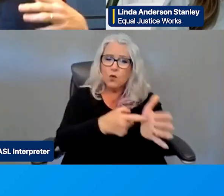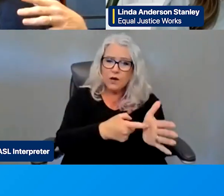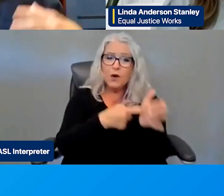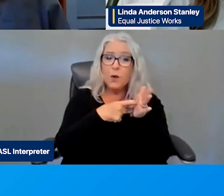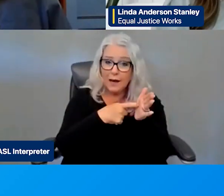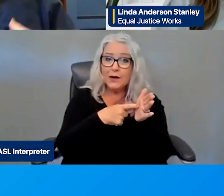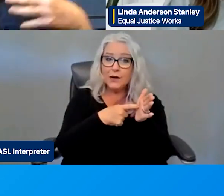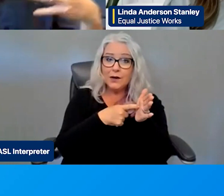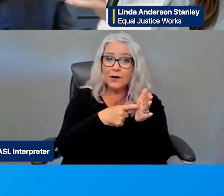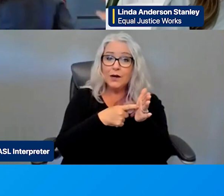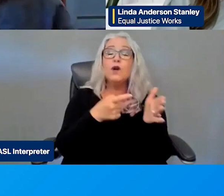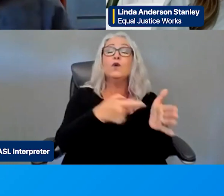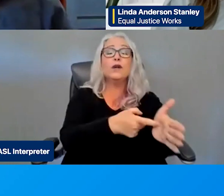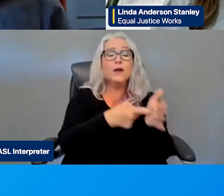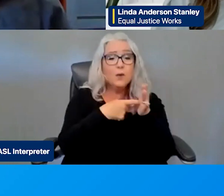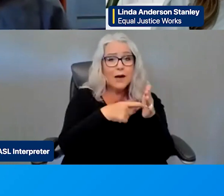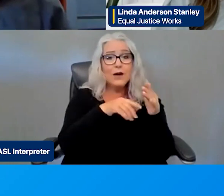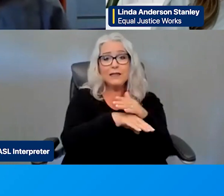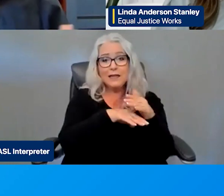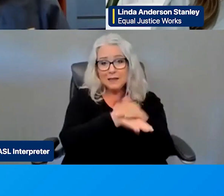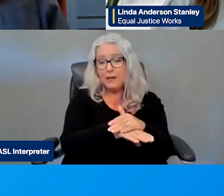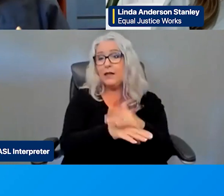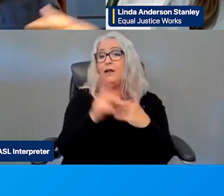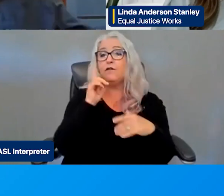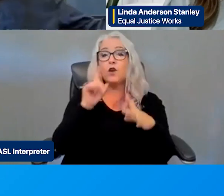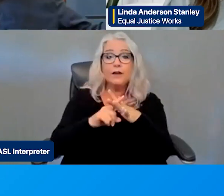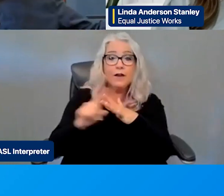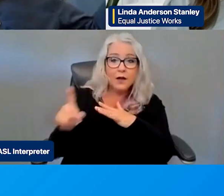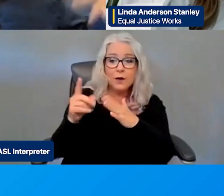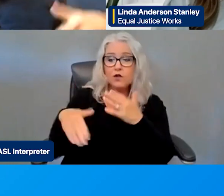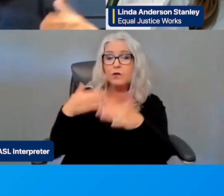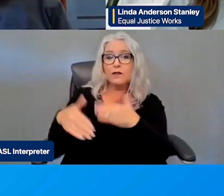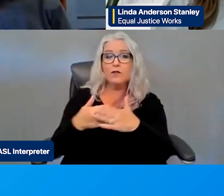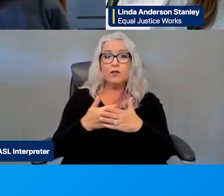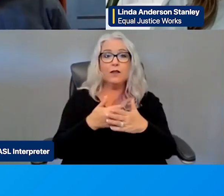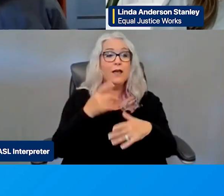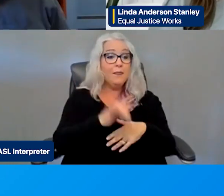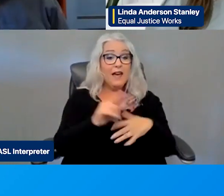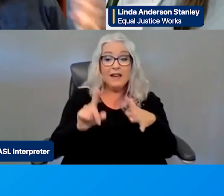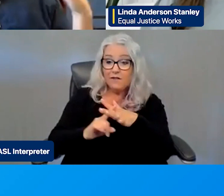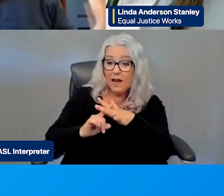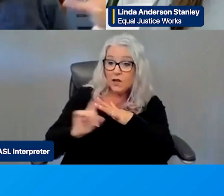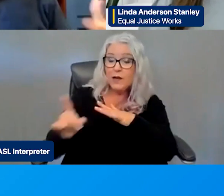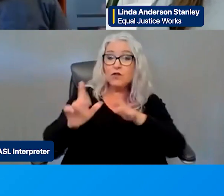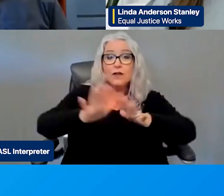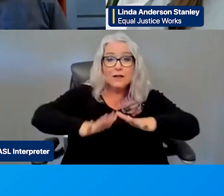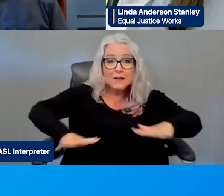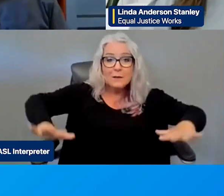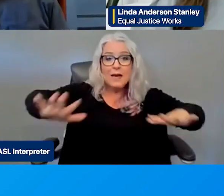They require accessibility in evacuation procedures and require that the space be